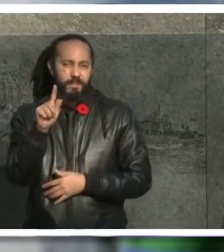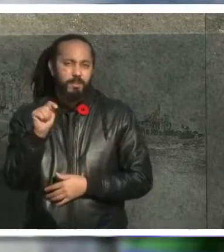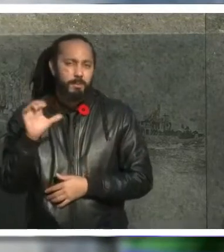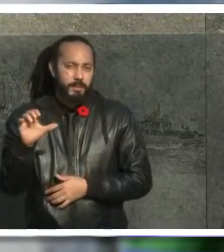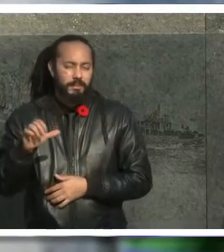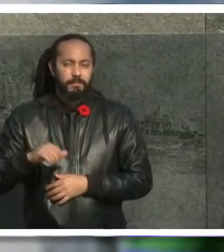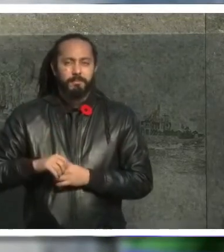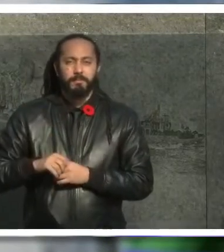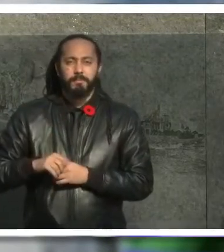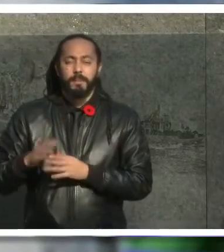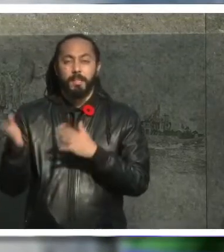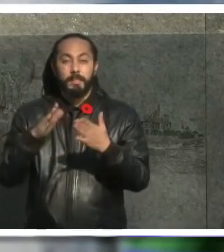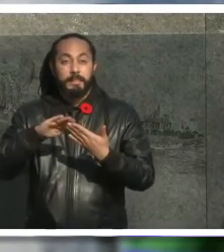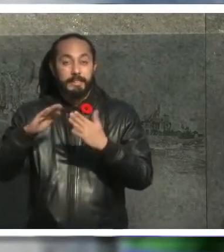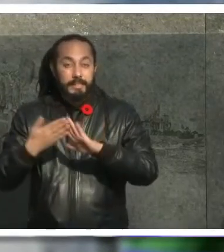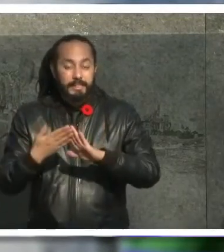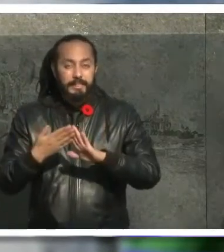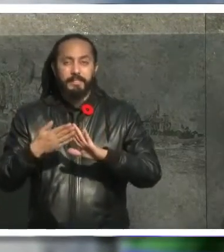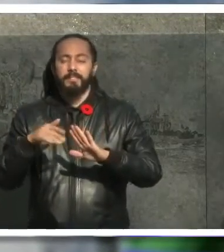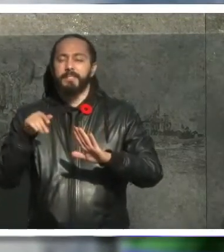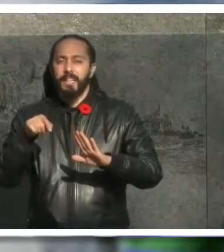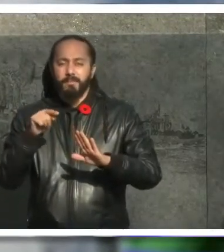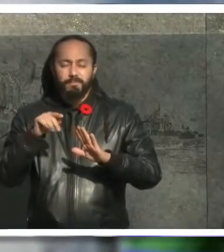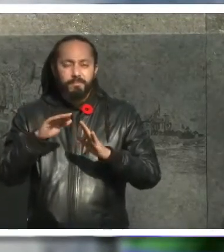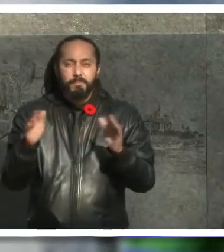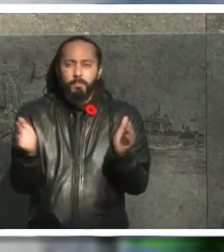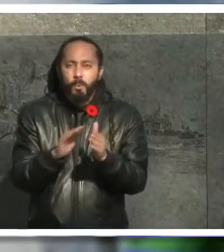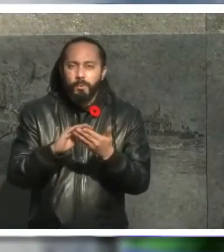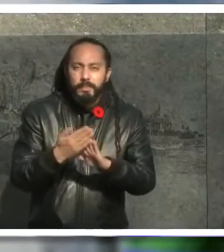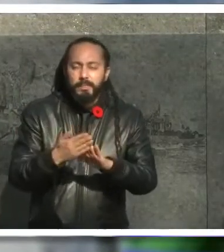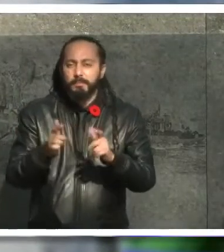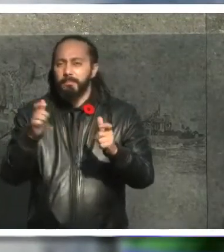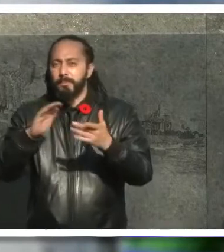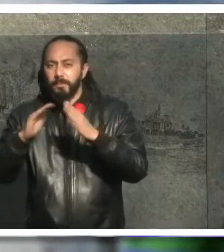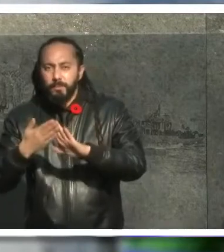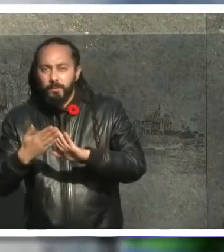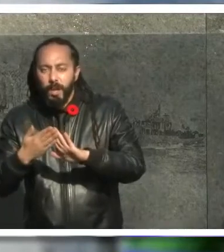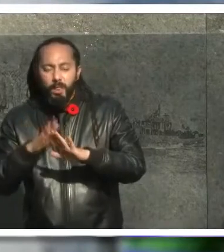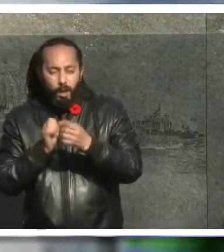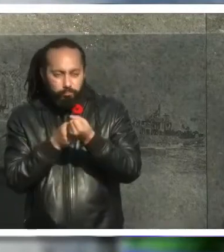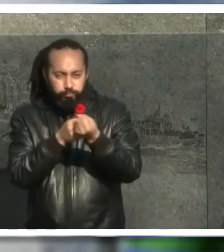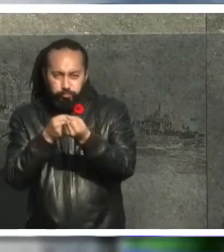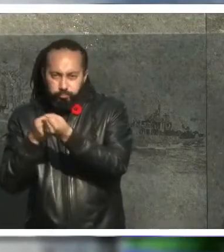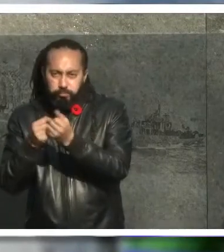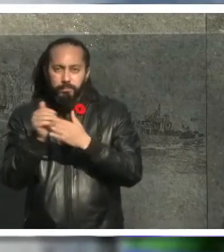in cities and towns is reassuring members and leaders. Daily